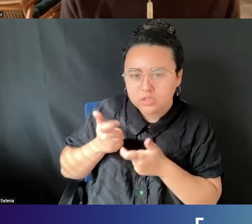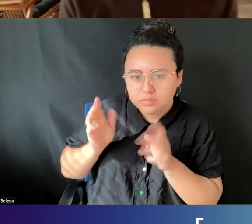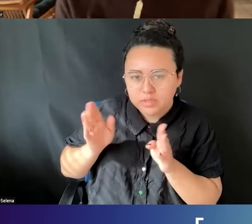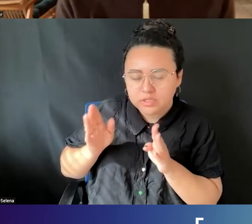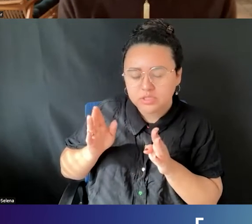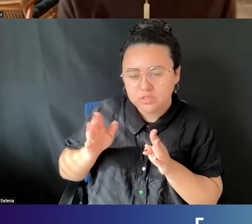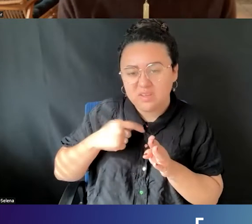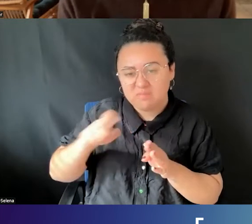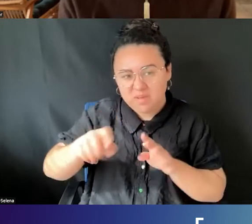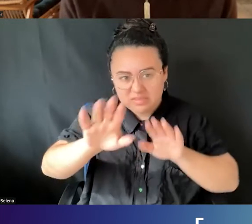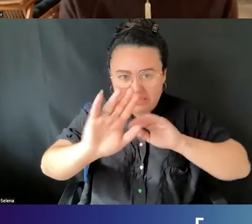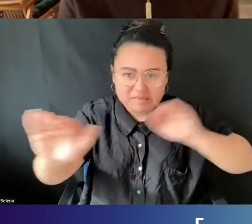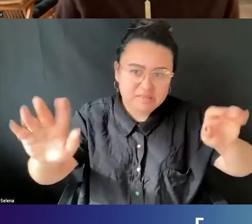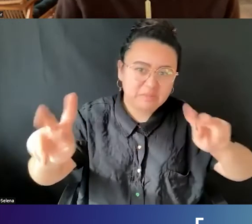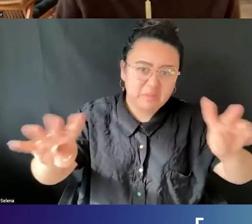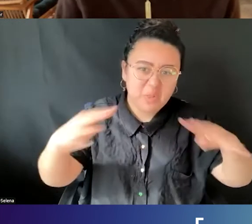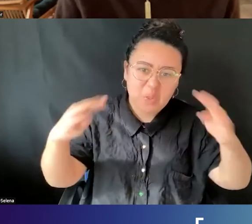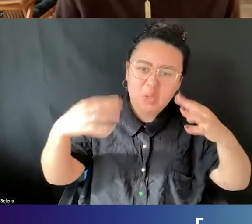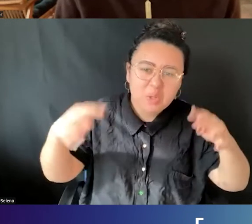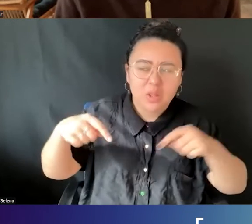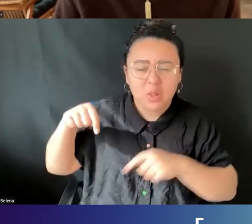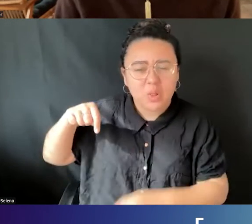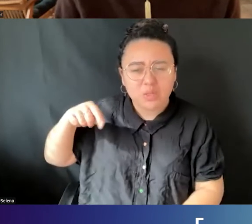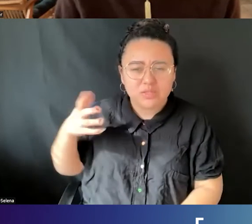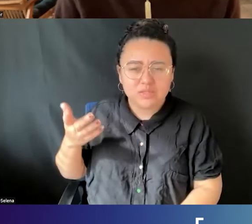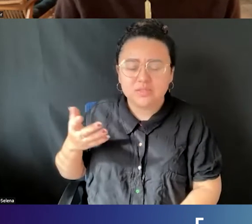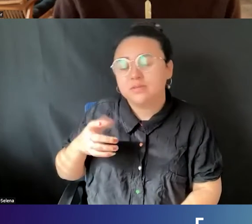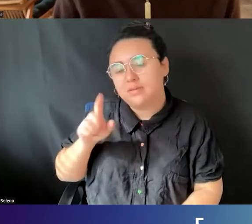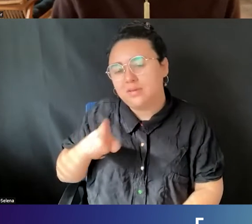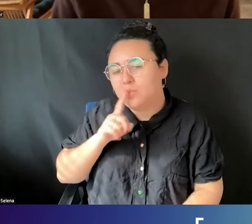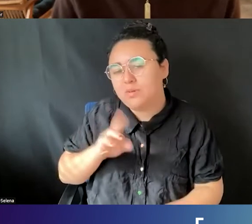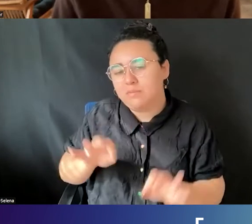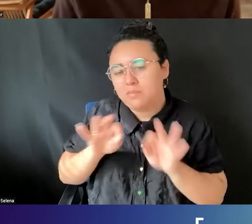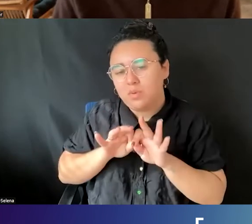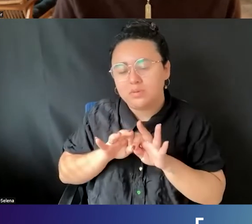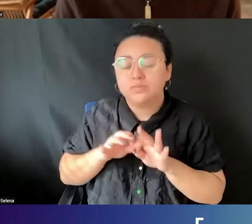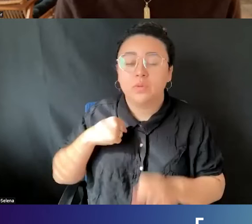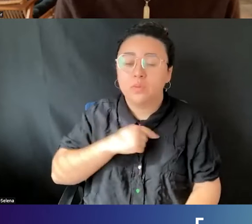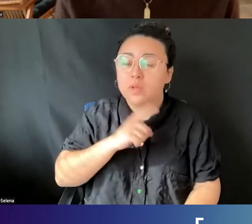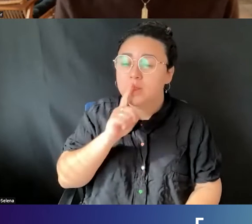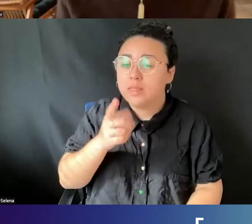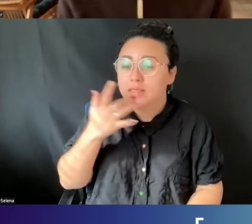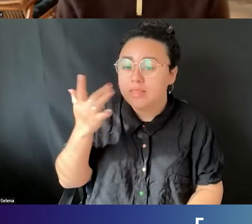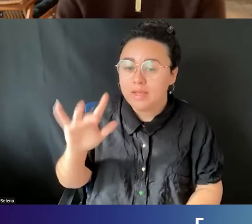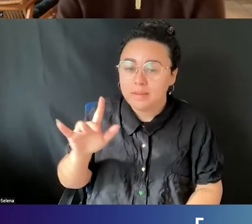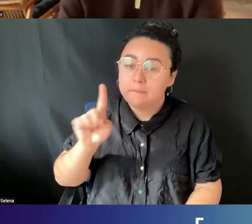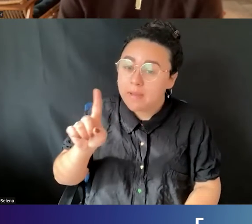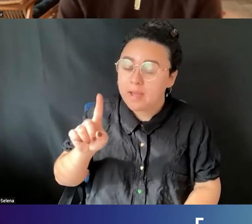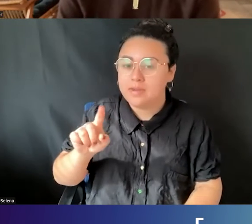Yeah. So I mean, I think we, we were lucky, but also like, worked to make that happen. You know.